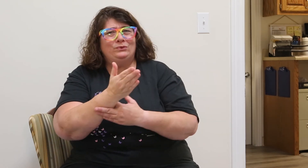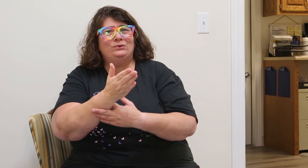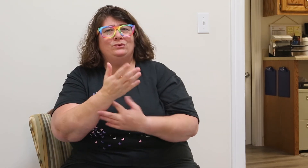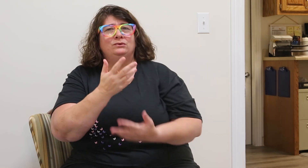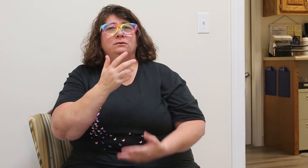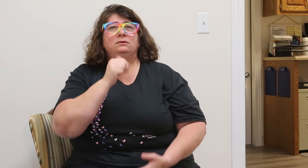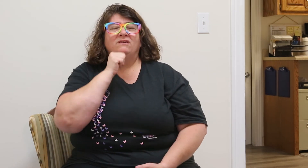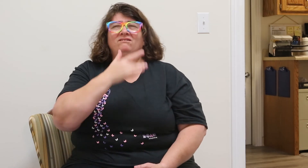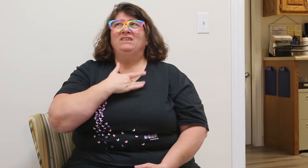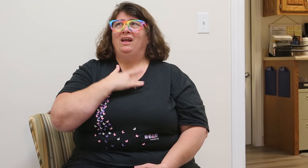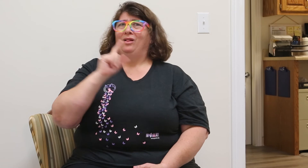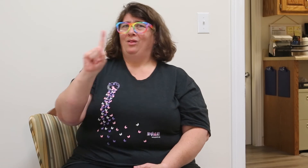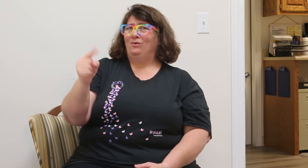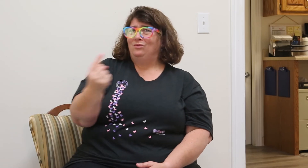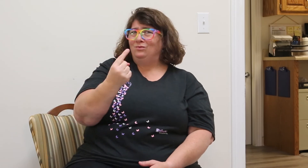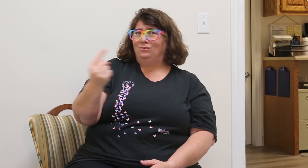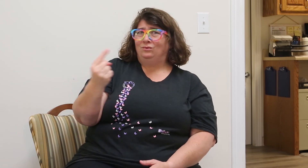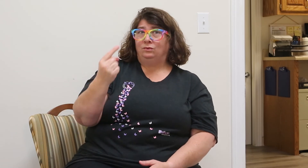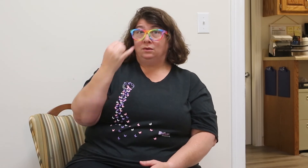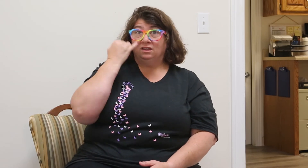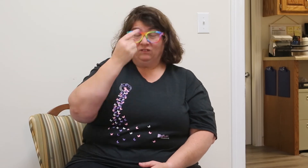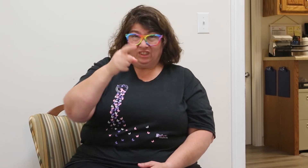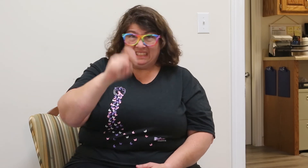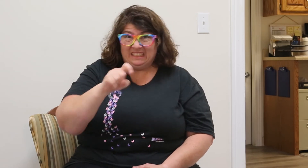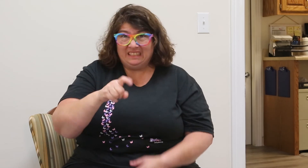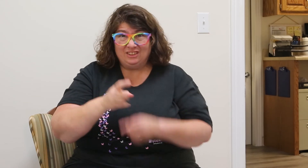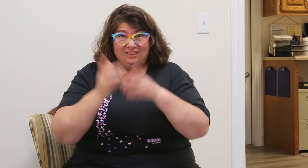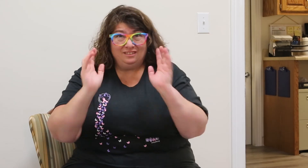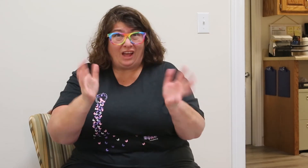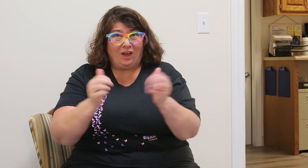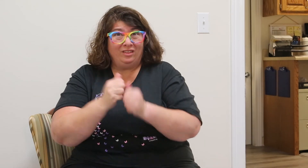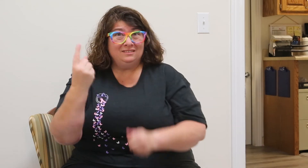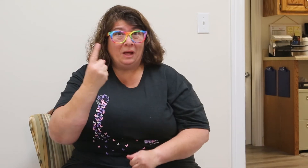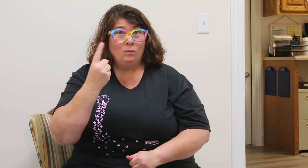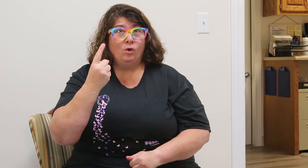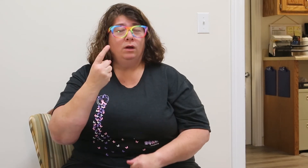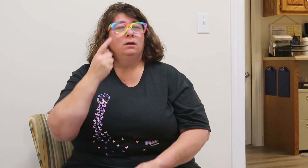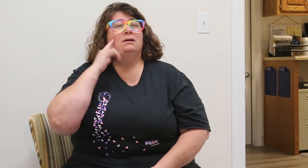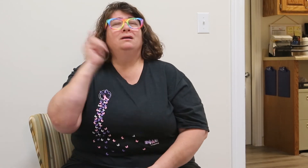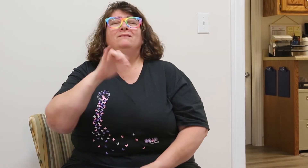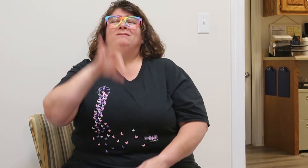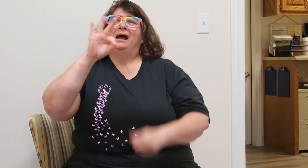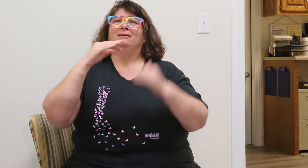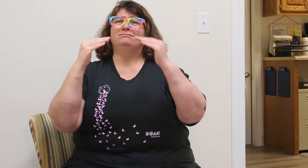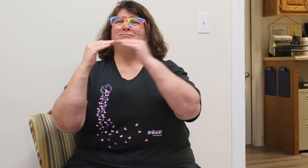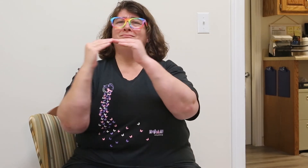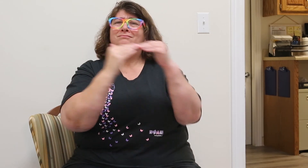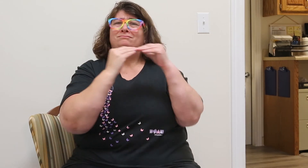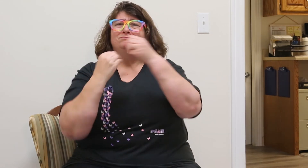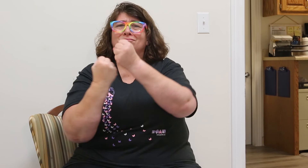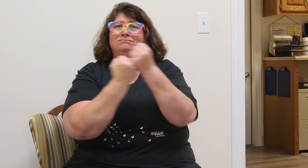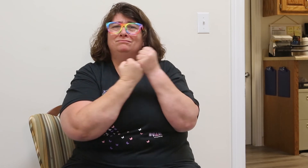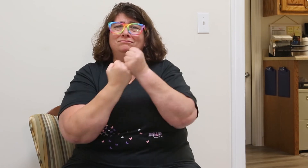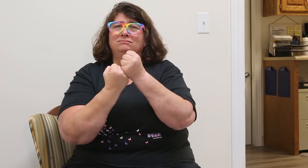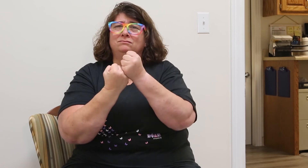to get through theirs and not to let them feel alone. If you need someone to talk with, help in finding peer support,